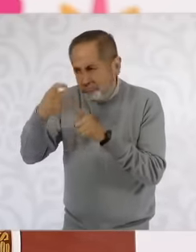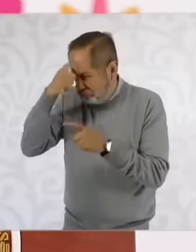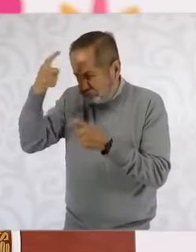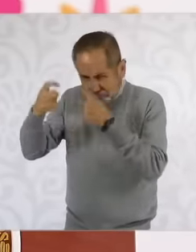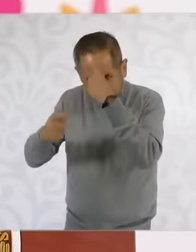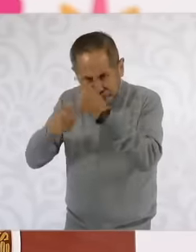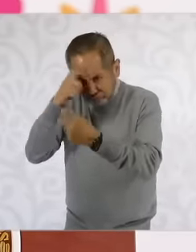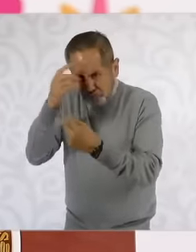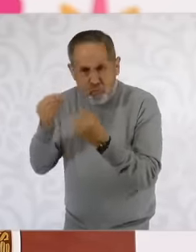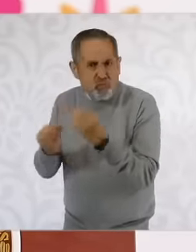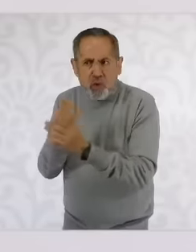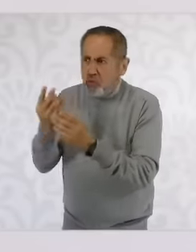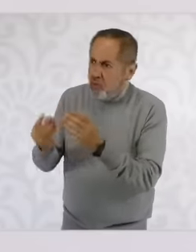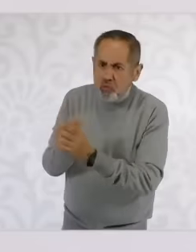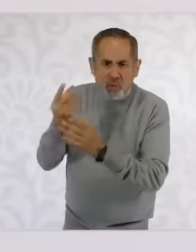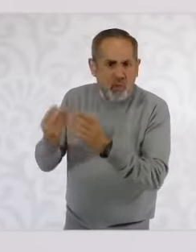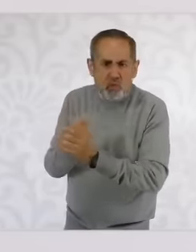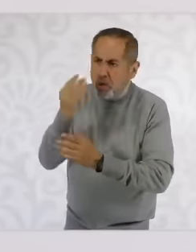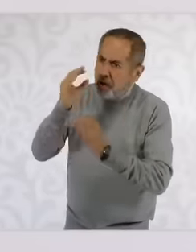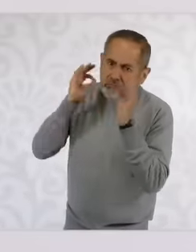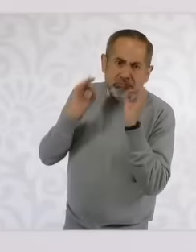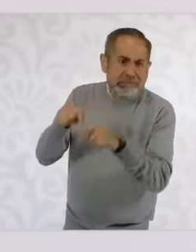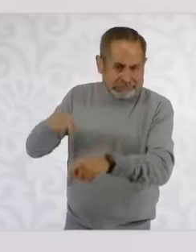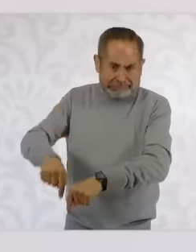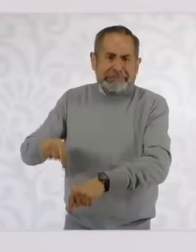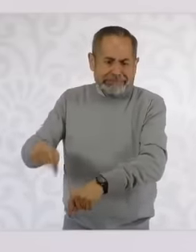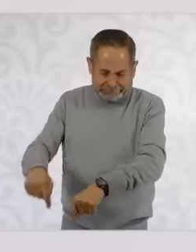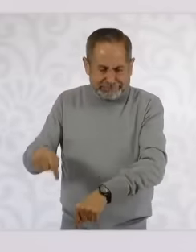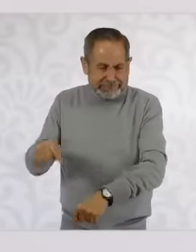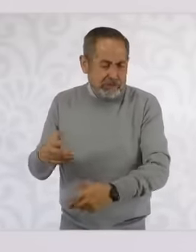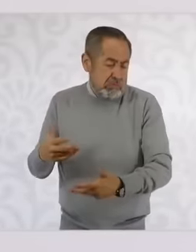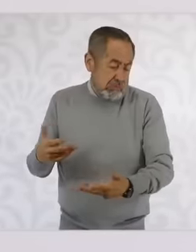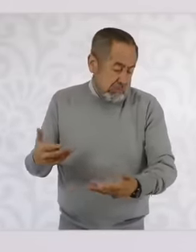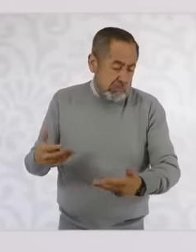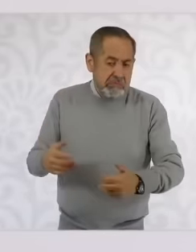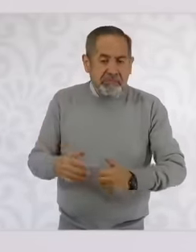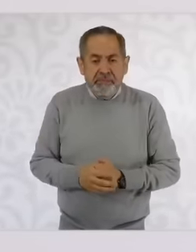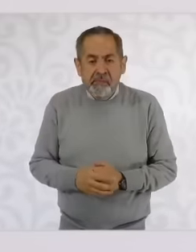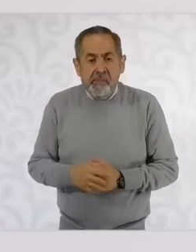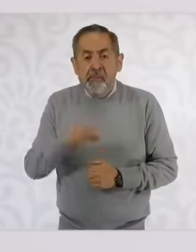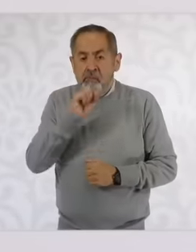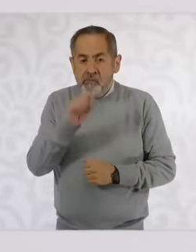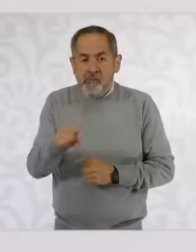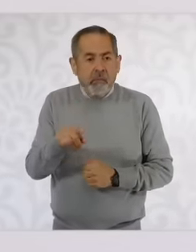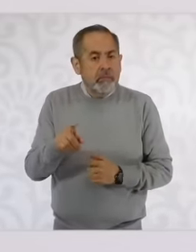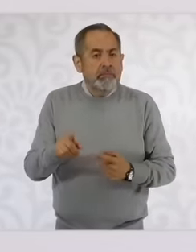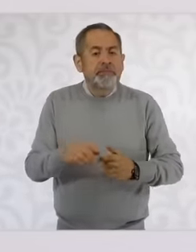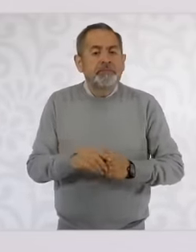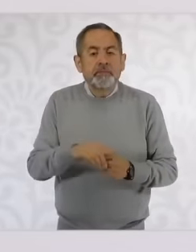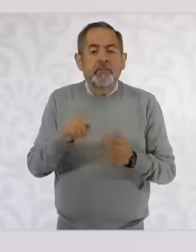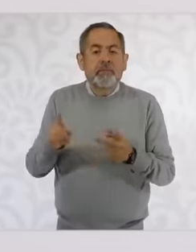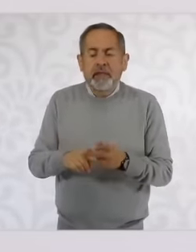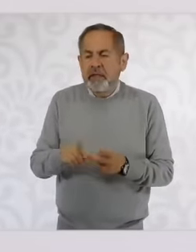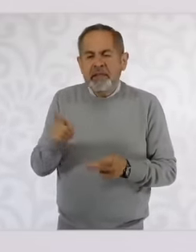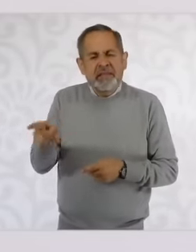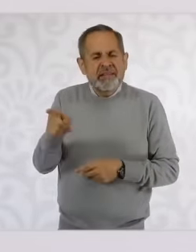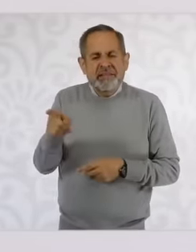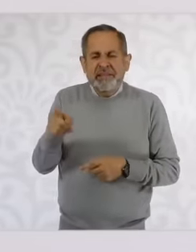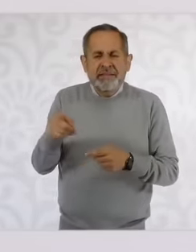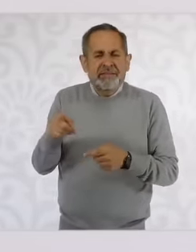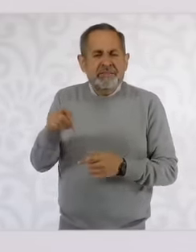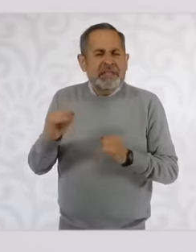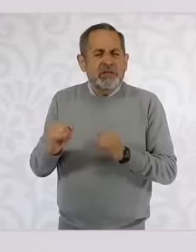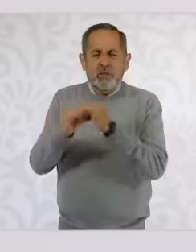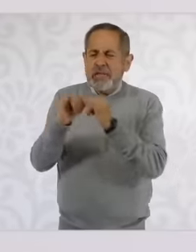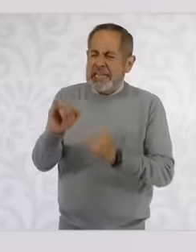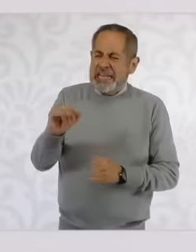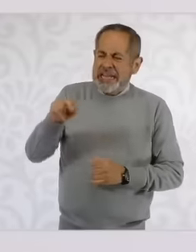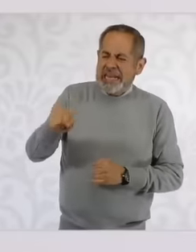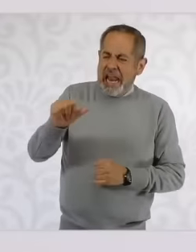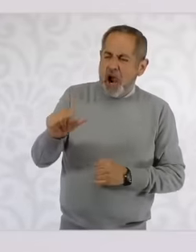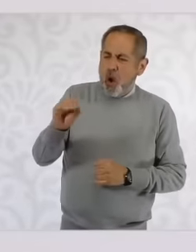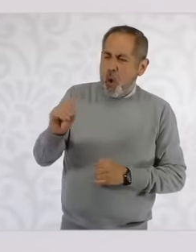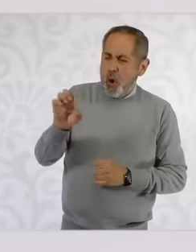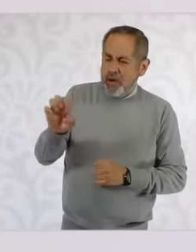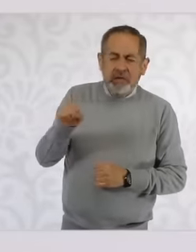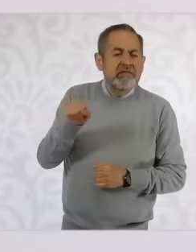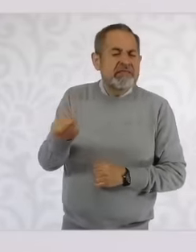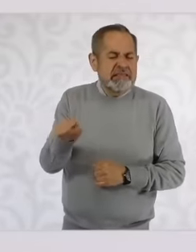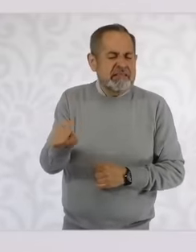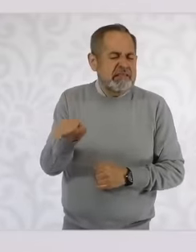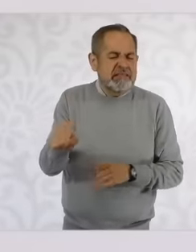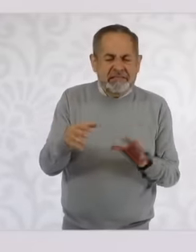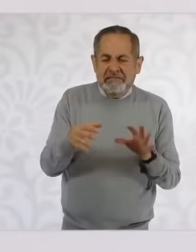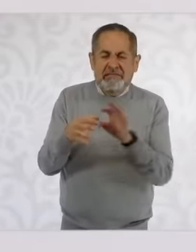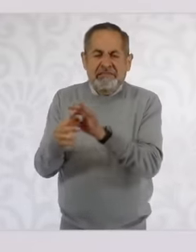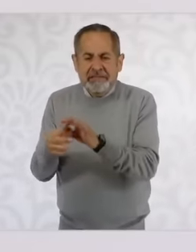on the other hand the inaoe which is an institution linked to optics and